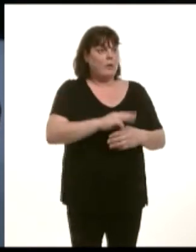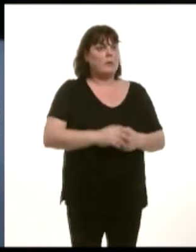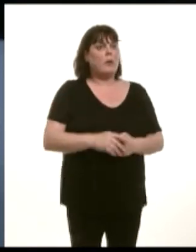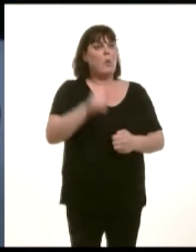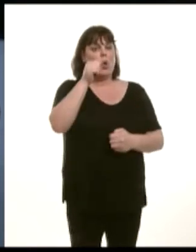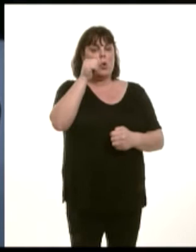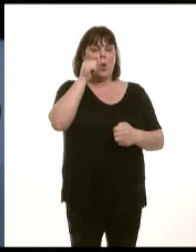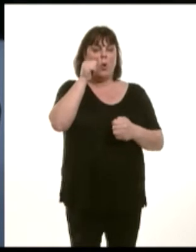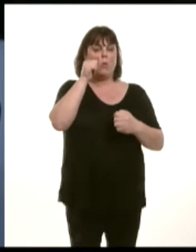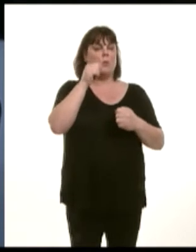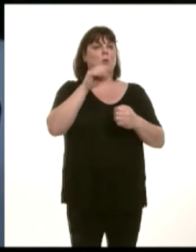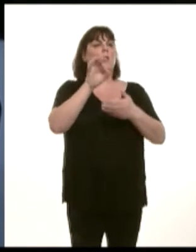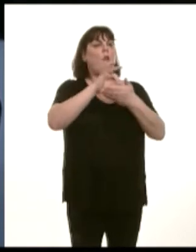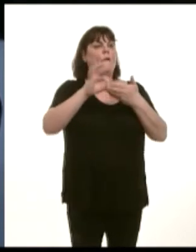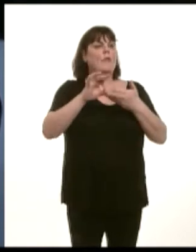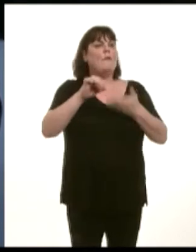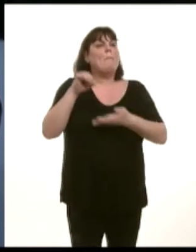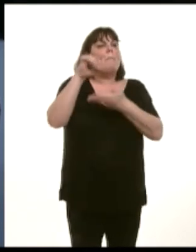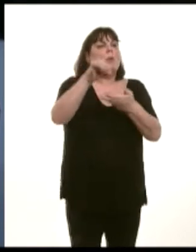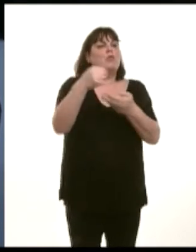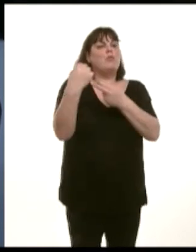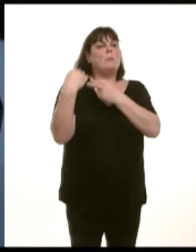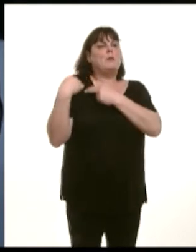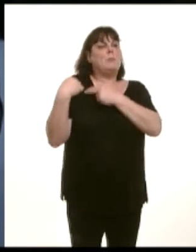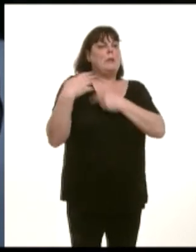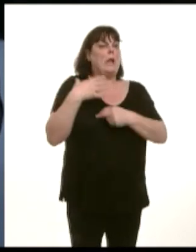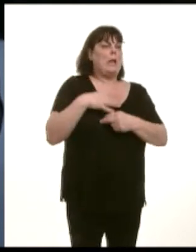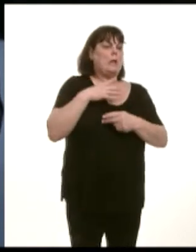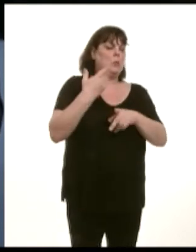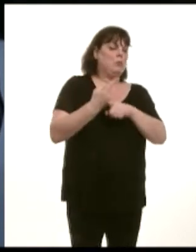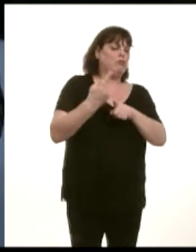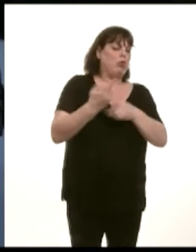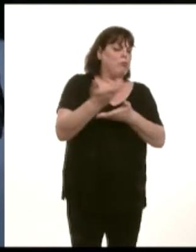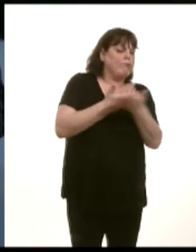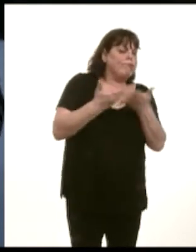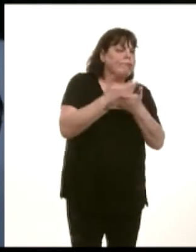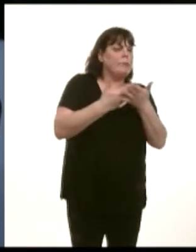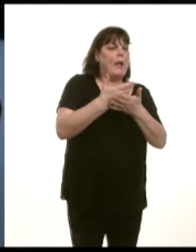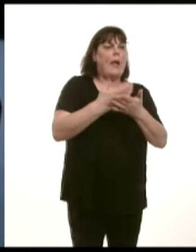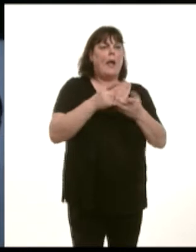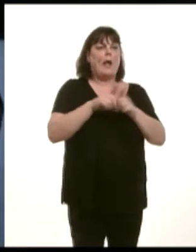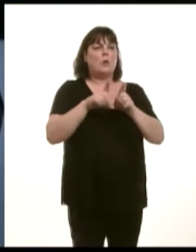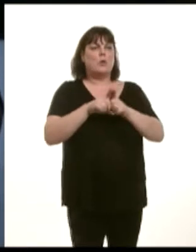Responsibility, a need to discuss with Westminster the potential for tax avoidance happening